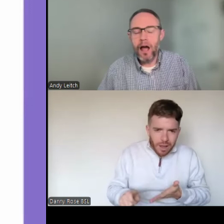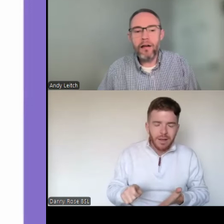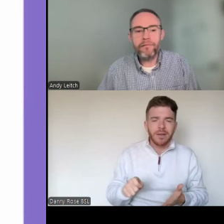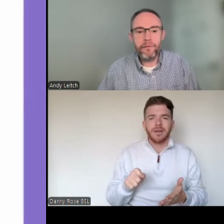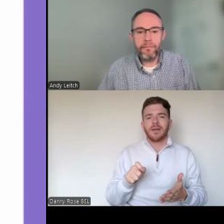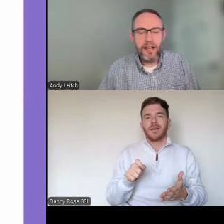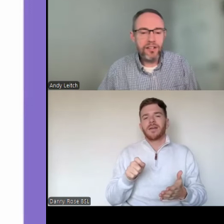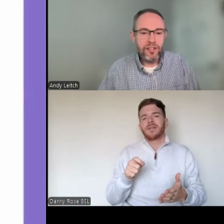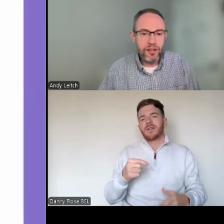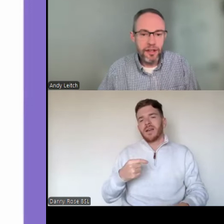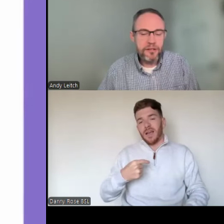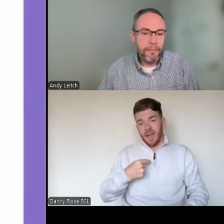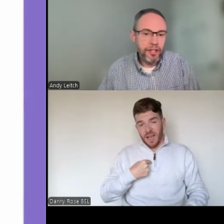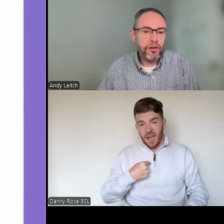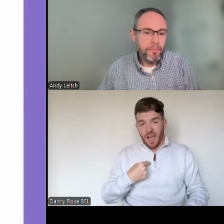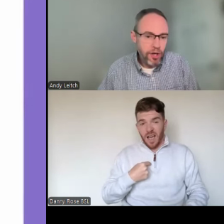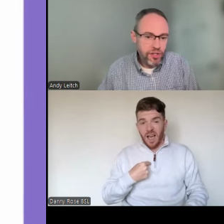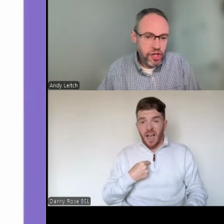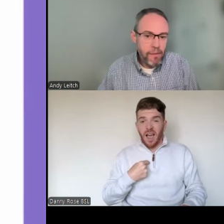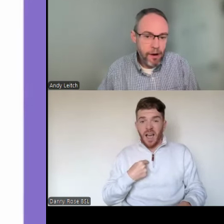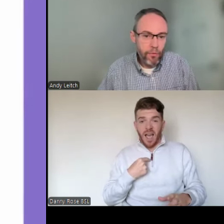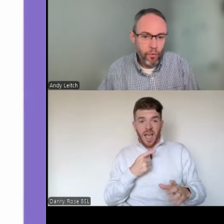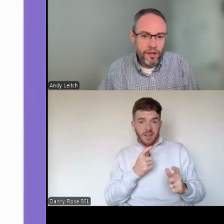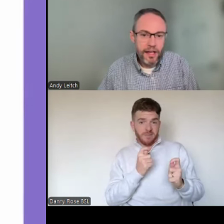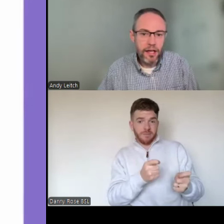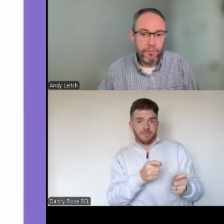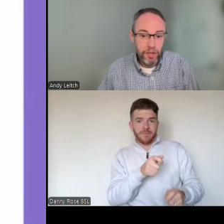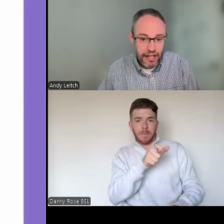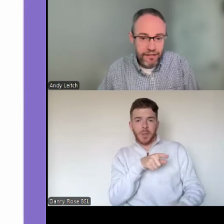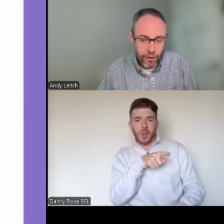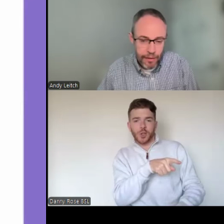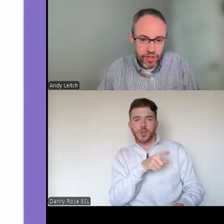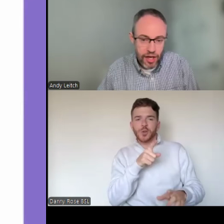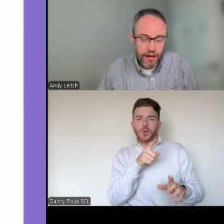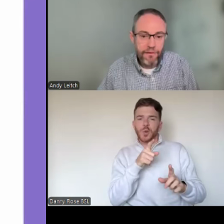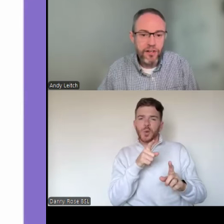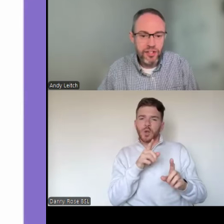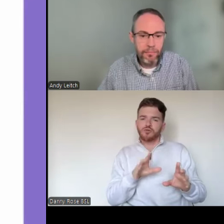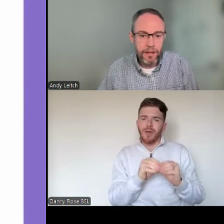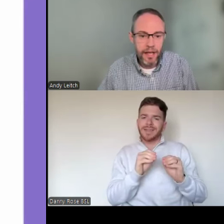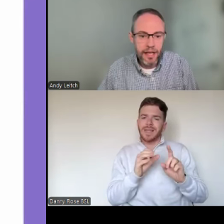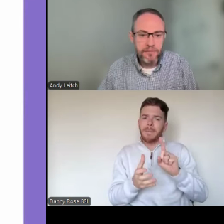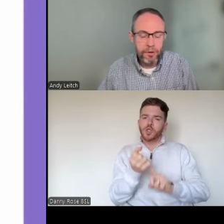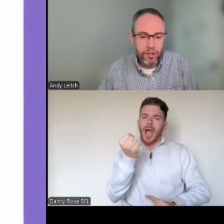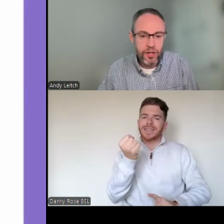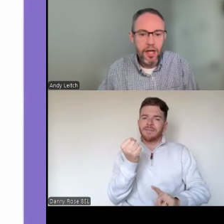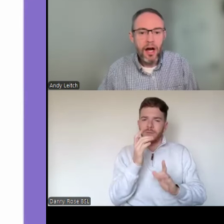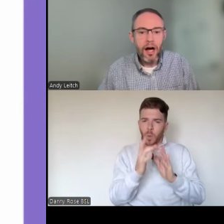I've tasked this imaginary person to come up with an objective for the website. Very simply, he has put,